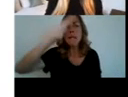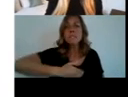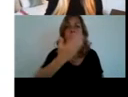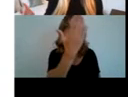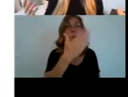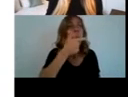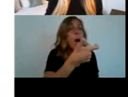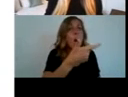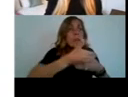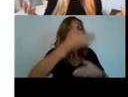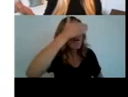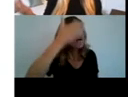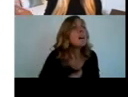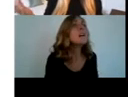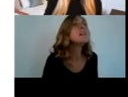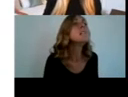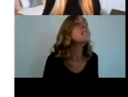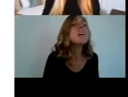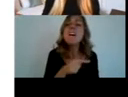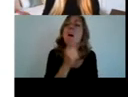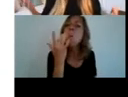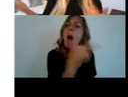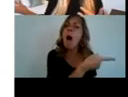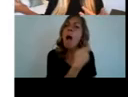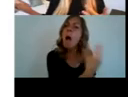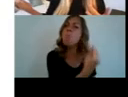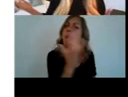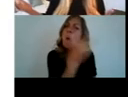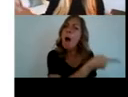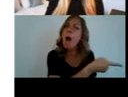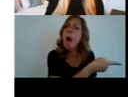like, mama, why why do Dave and Kelly get to go out? Why are Nancy and Andy out there?